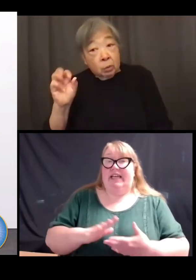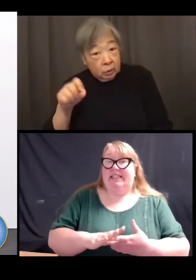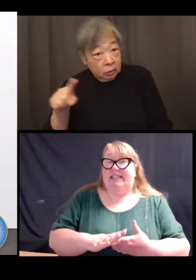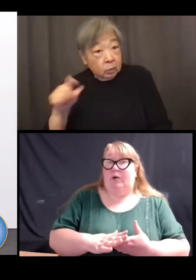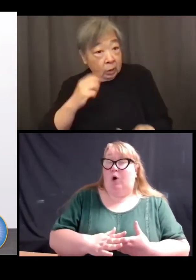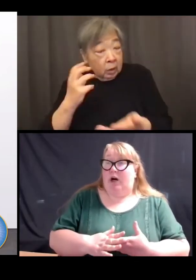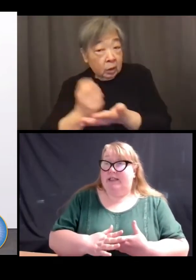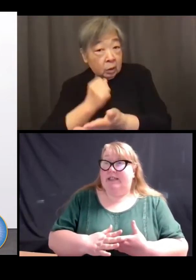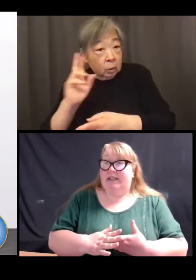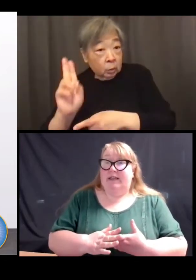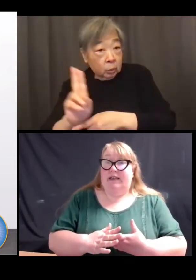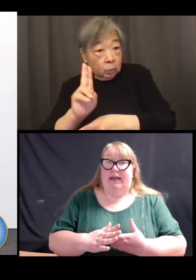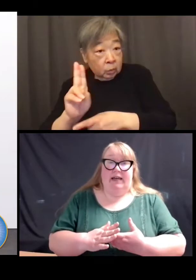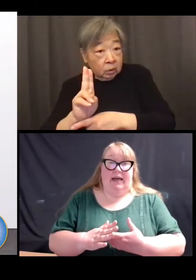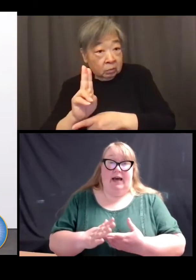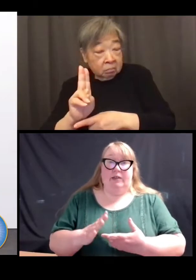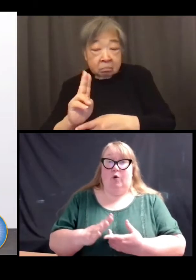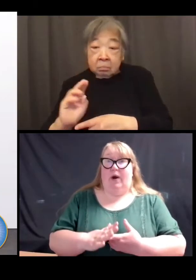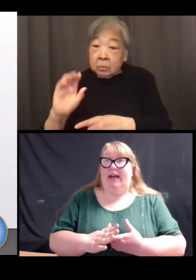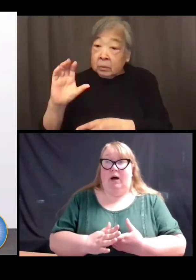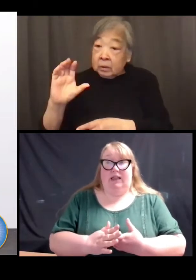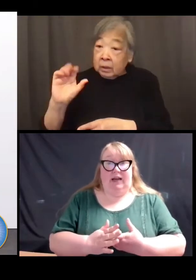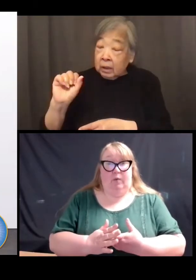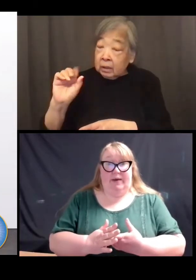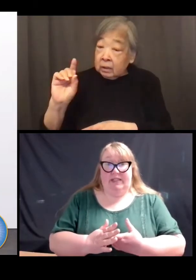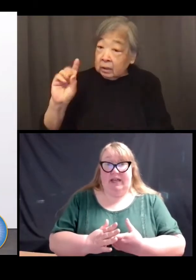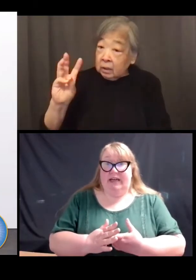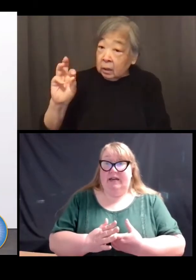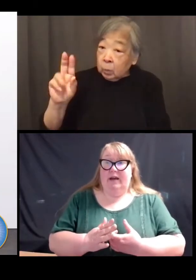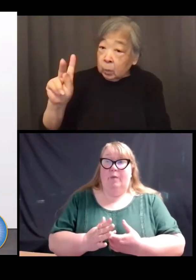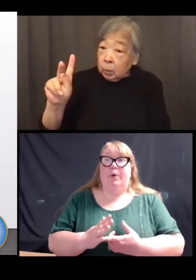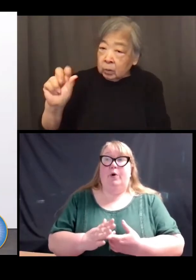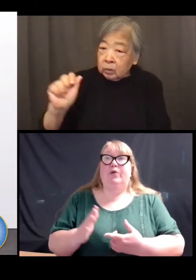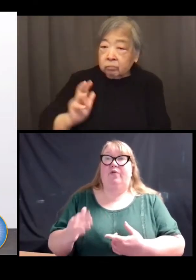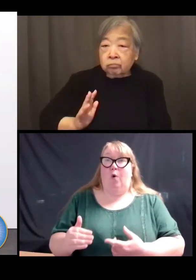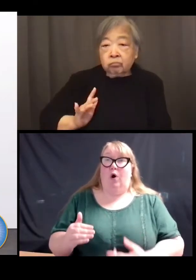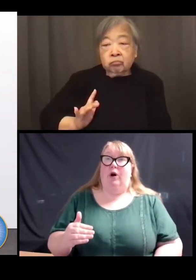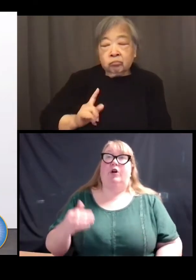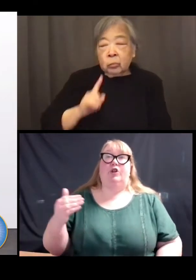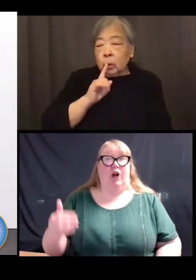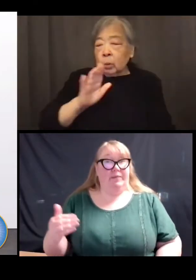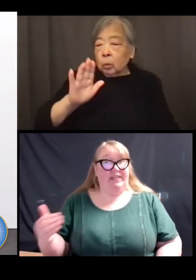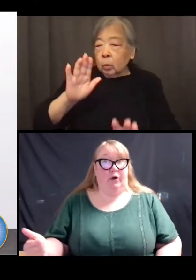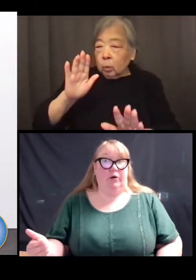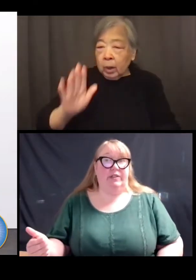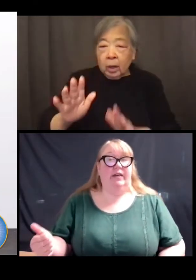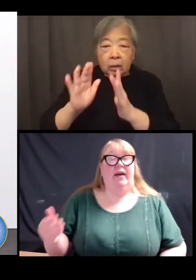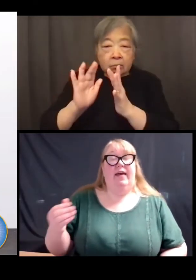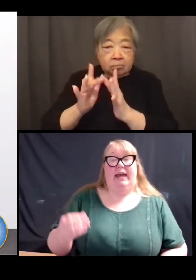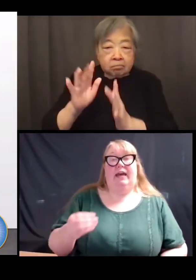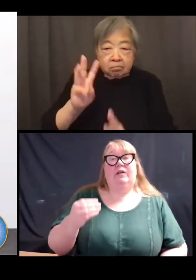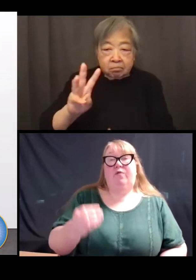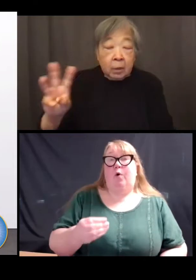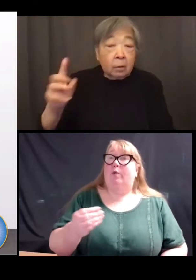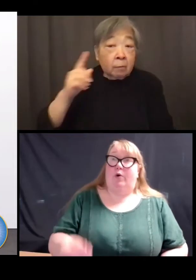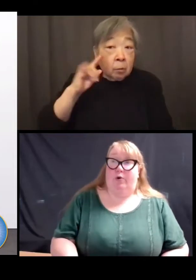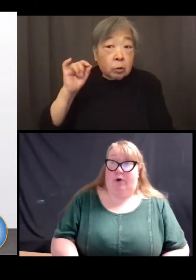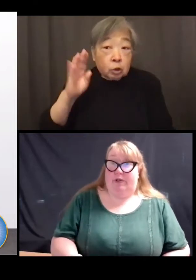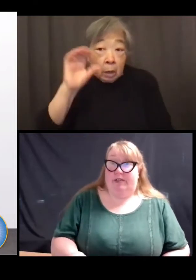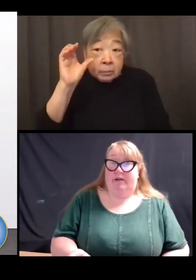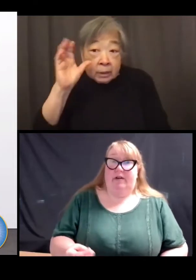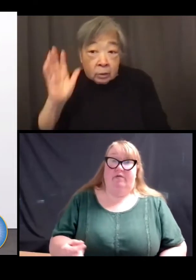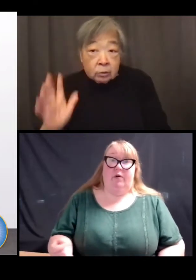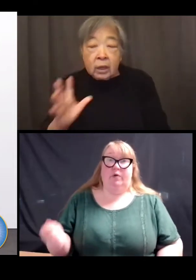CSD Works has a great online website. Both for job seekers and for recruiters folks who